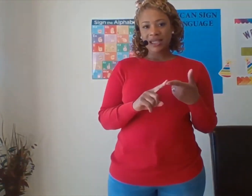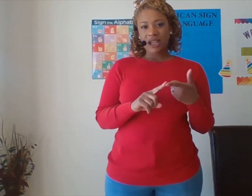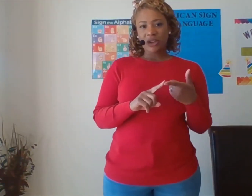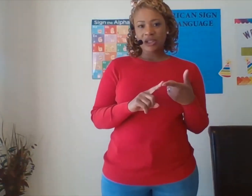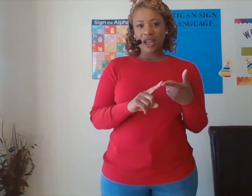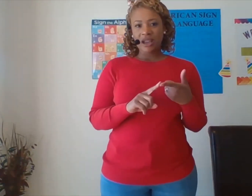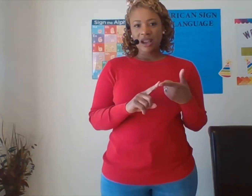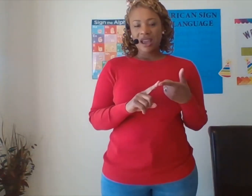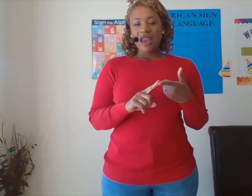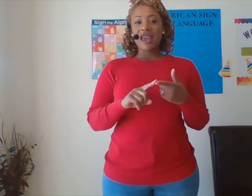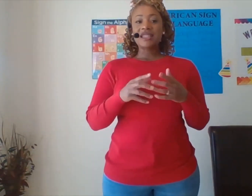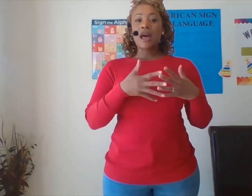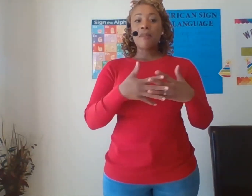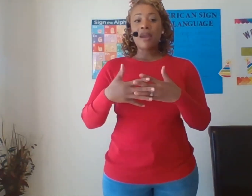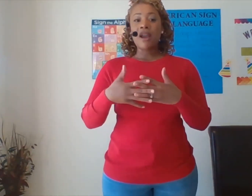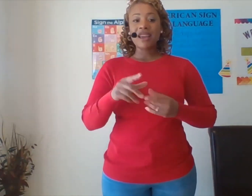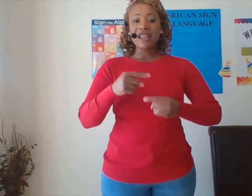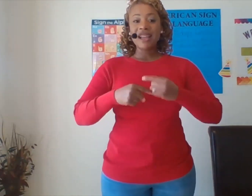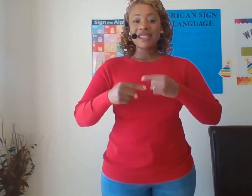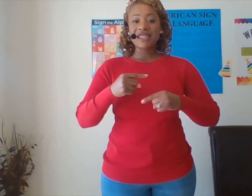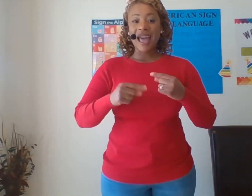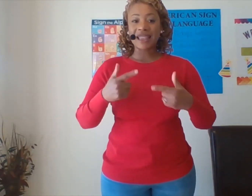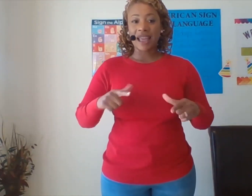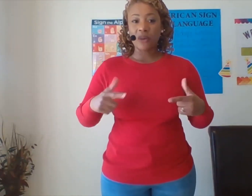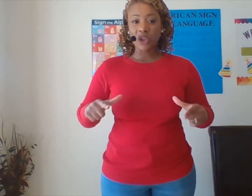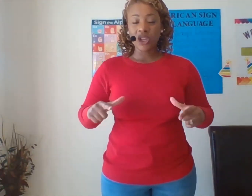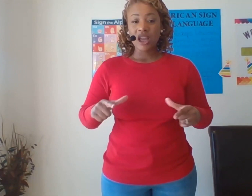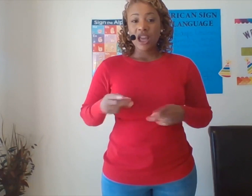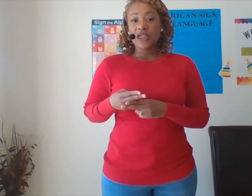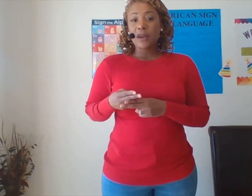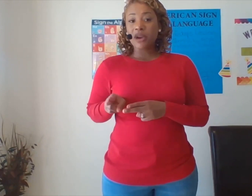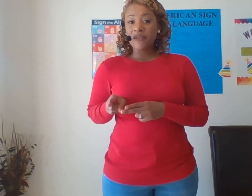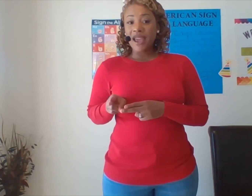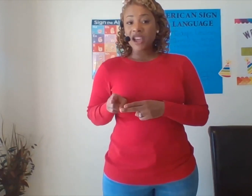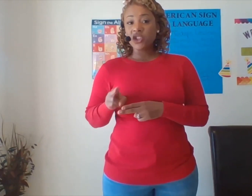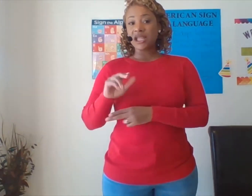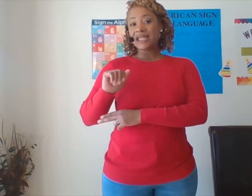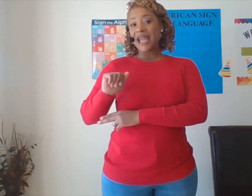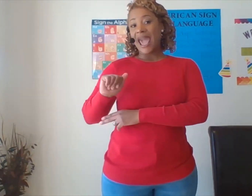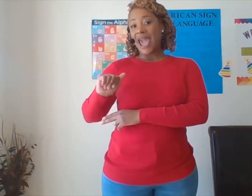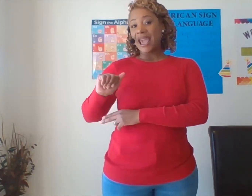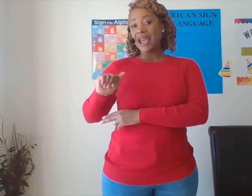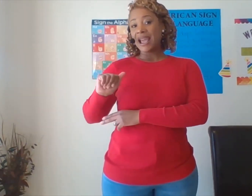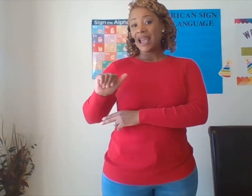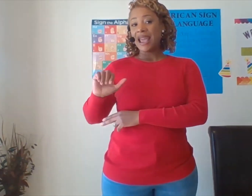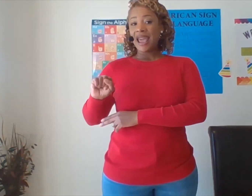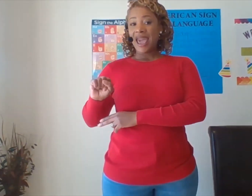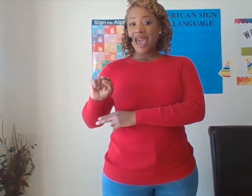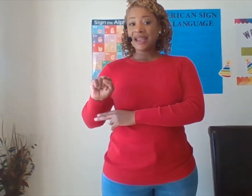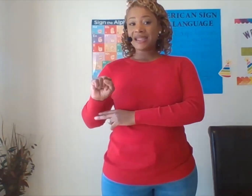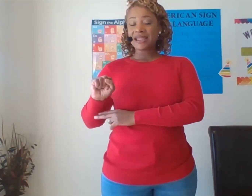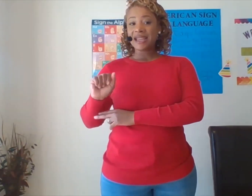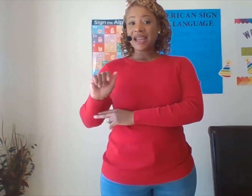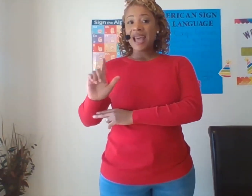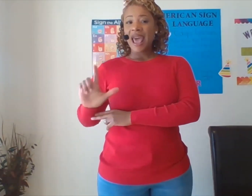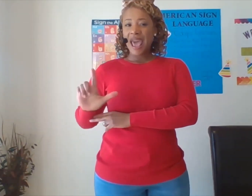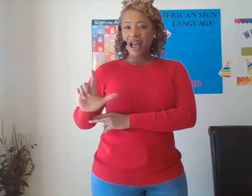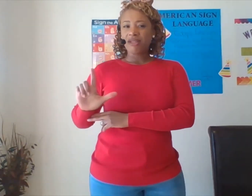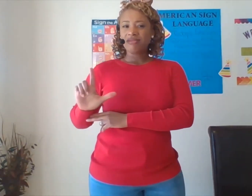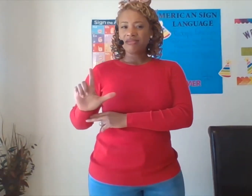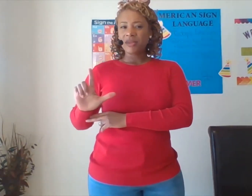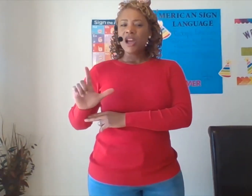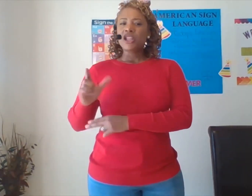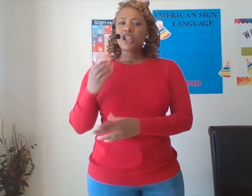guys understand is American Sign Language the abbreviation is ASL so